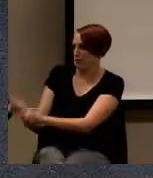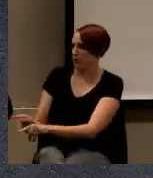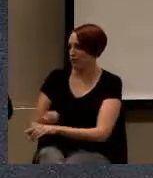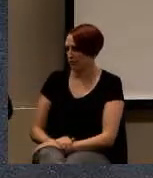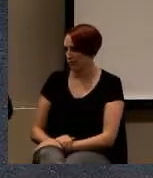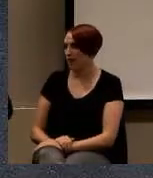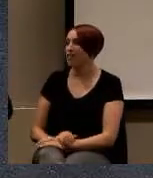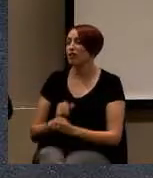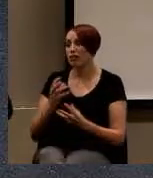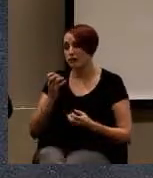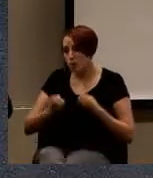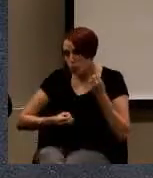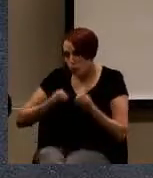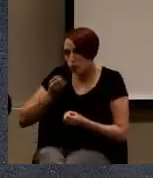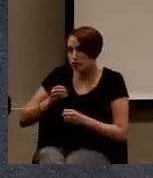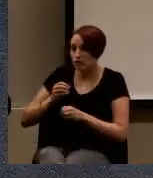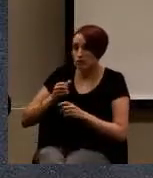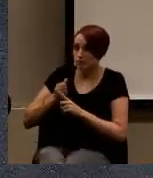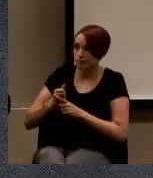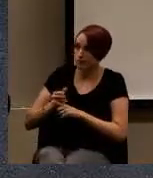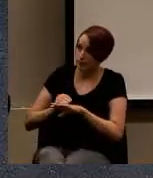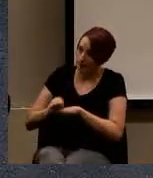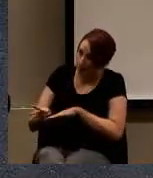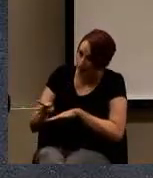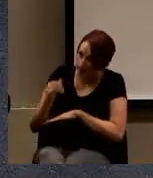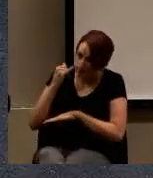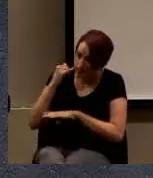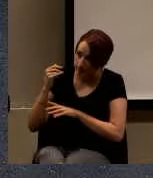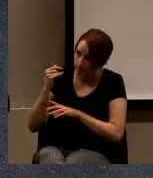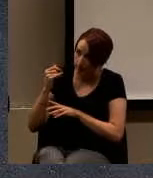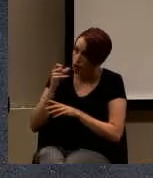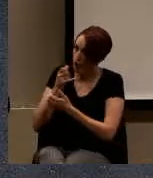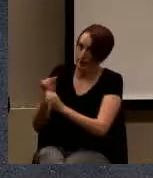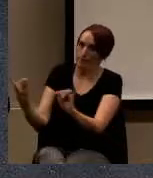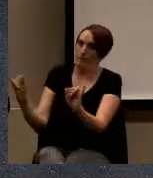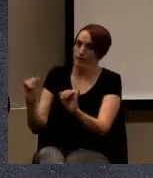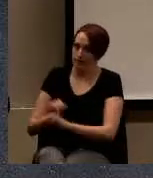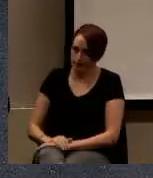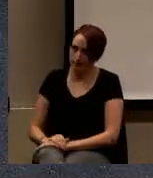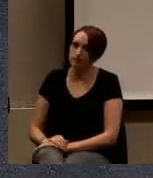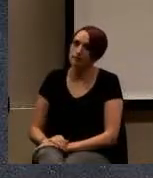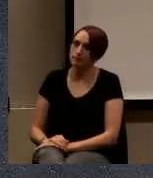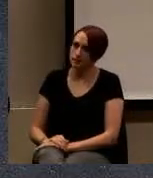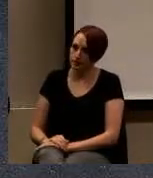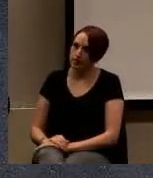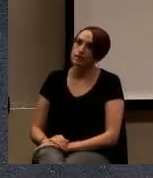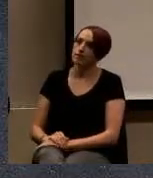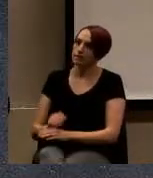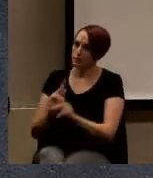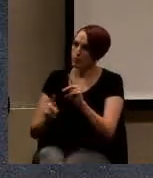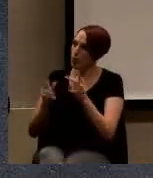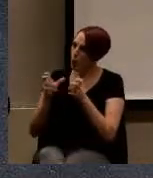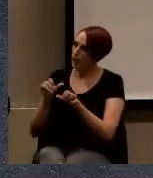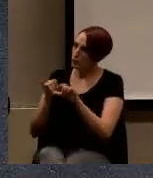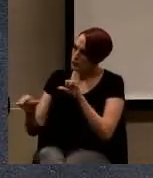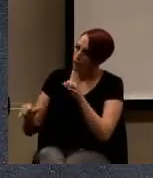of losing your mobility and being able to stay active, make it to appointments, stay socially engaged after you lose your license.